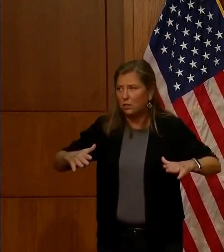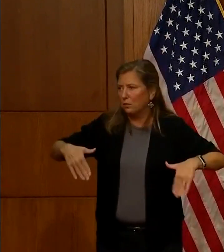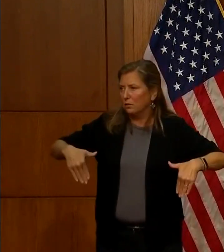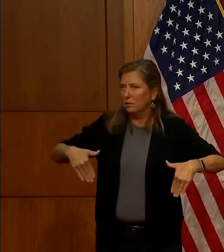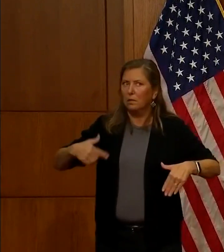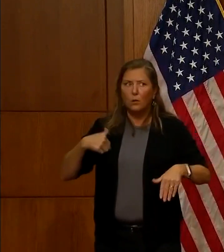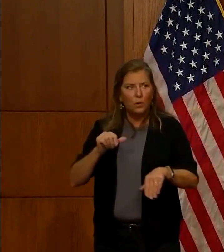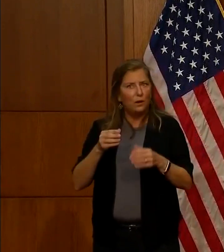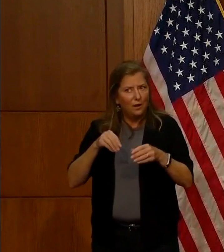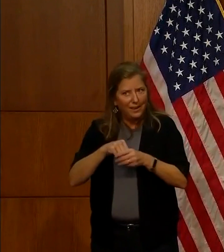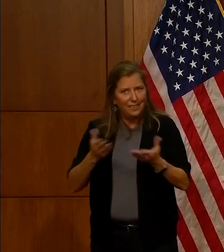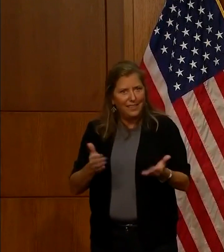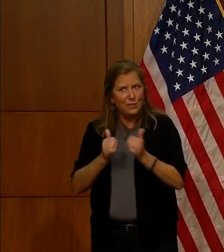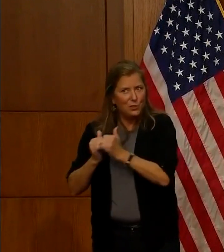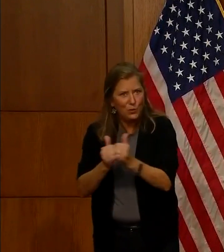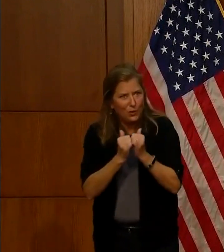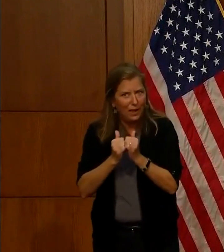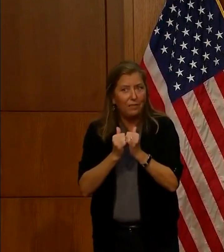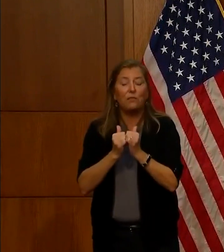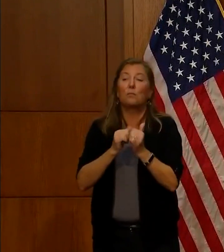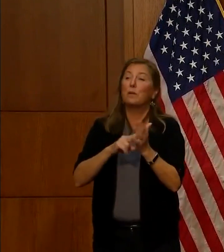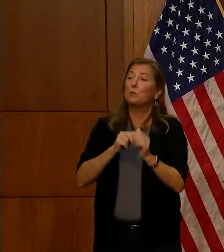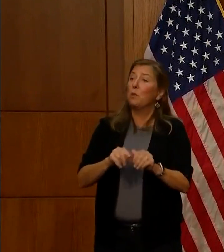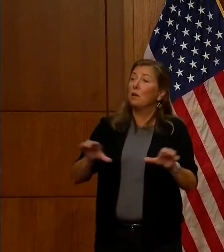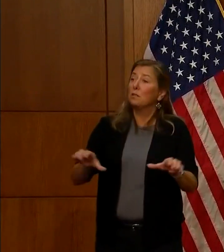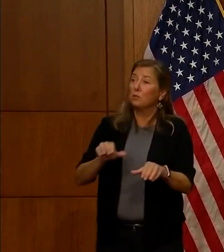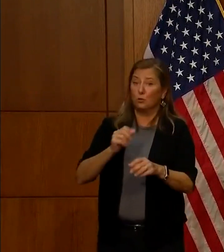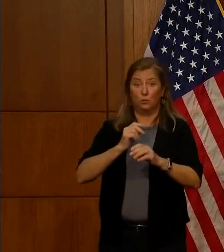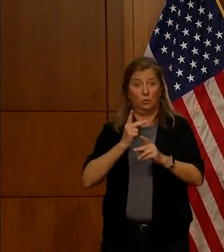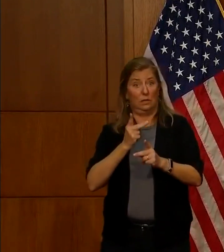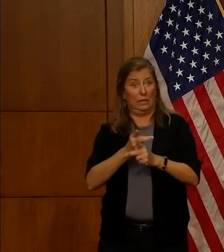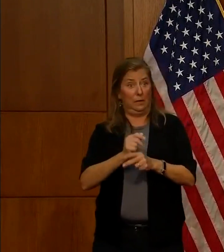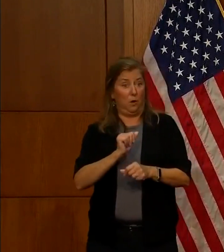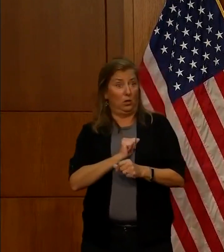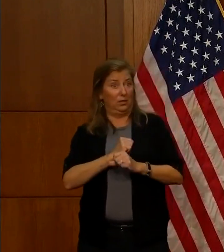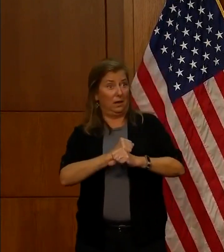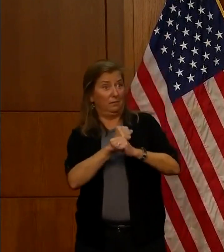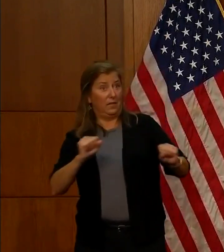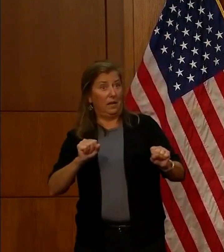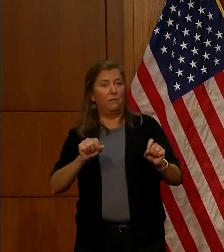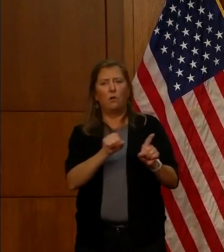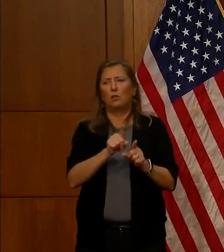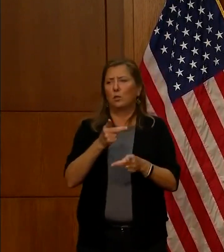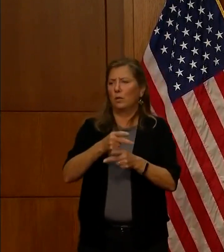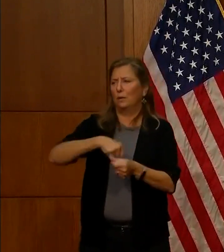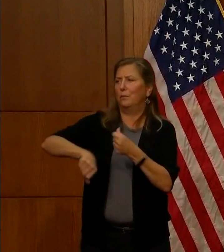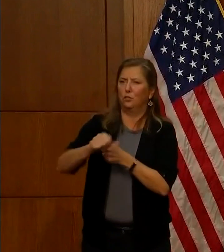THE WOODS WE ARE IN THIS TOGETHER AND THAT MEANS WE MUST